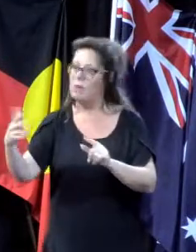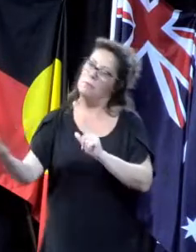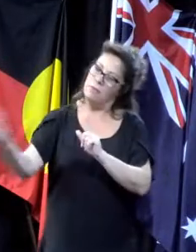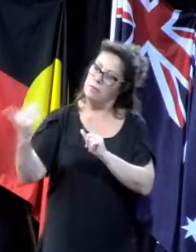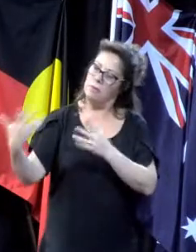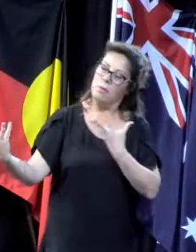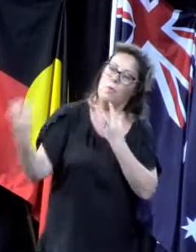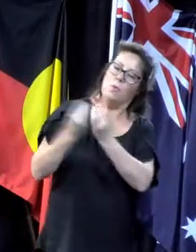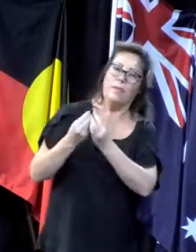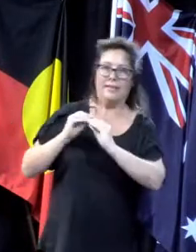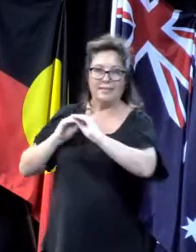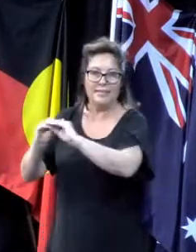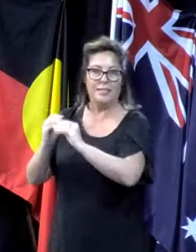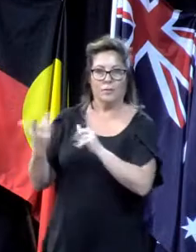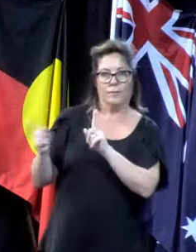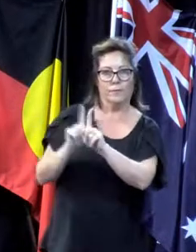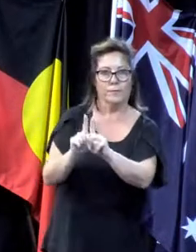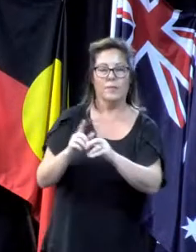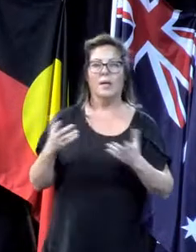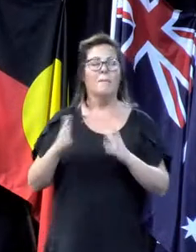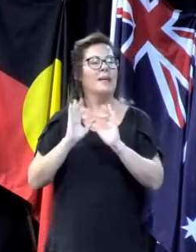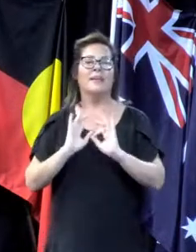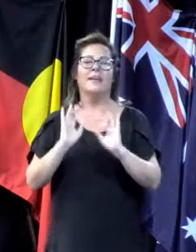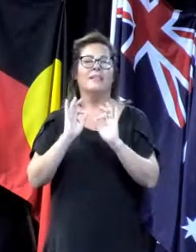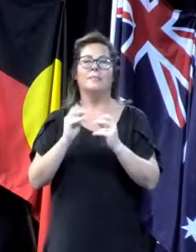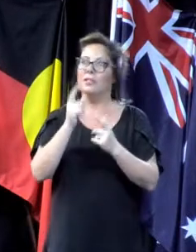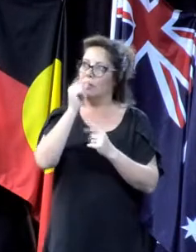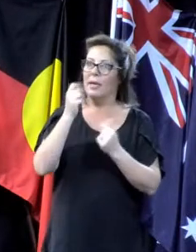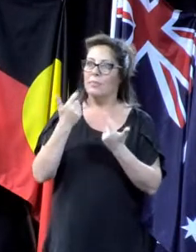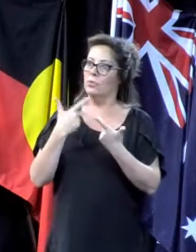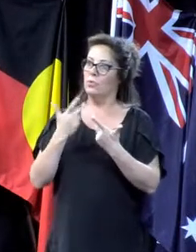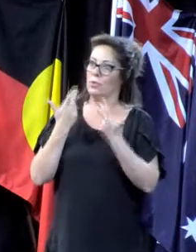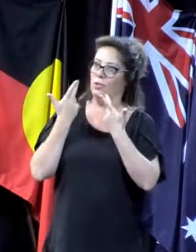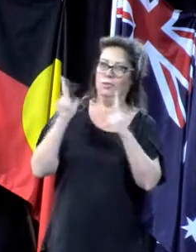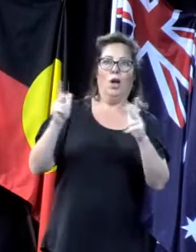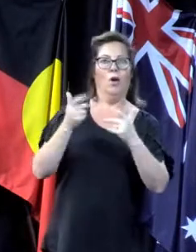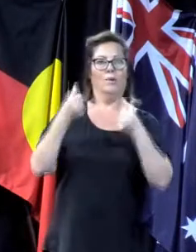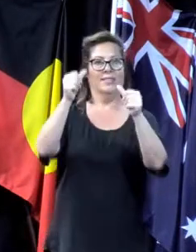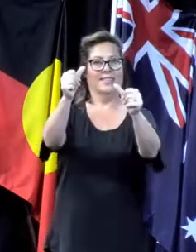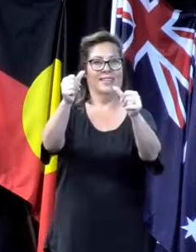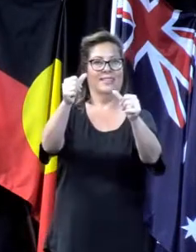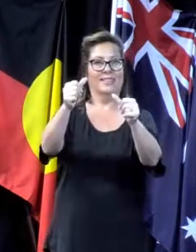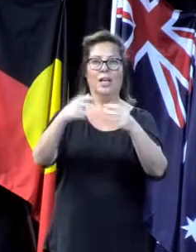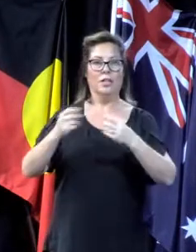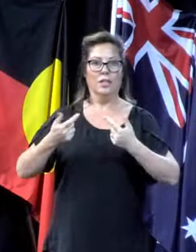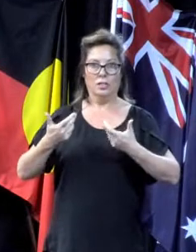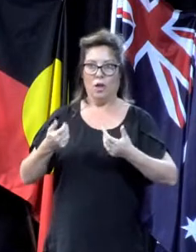Especially in being able to show the success. So, right at the very beginning, being able to show the success